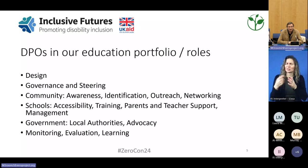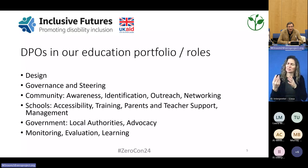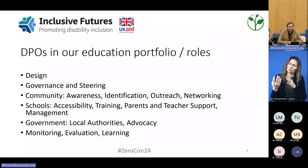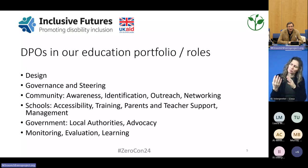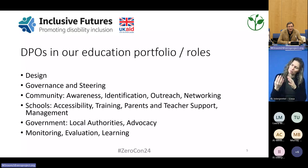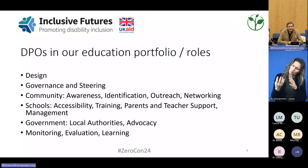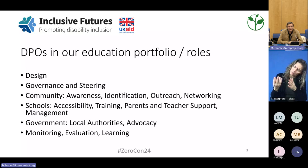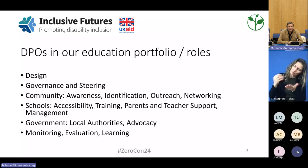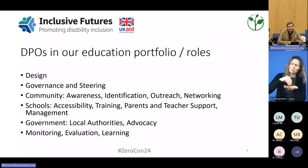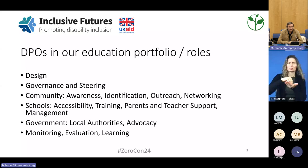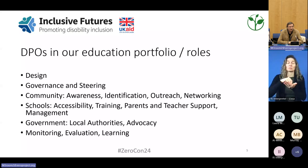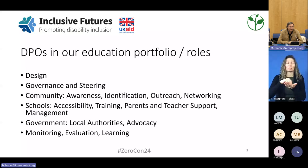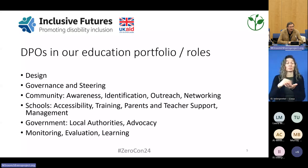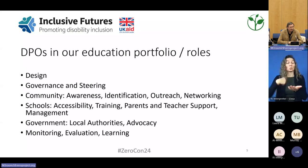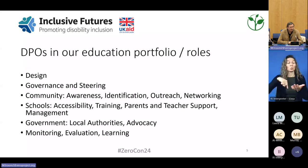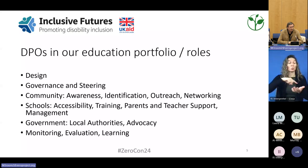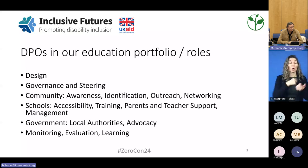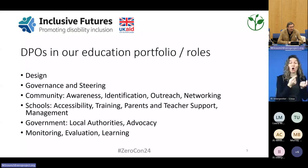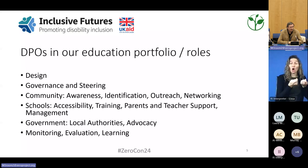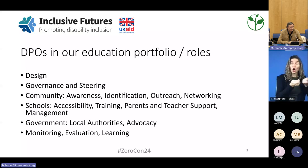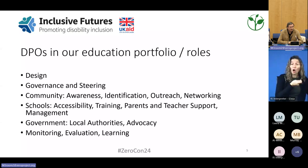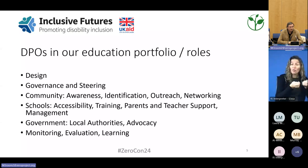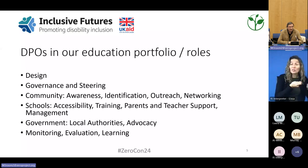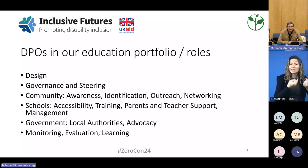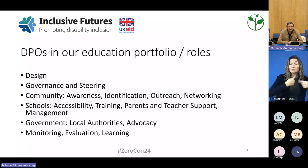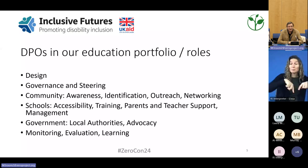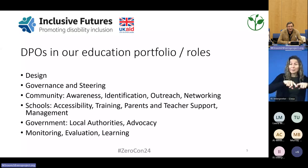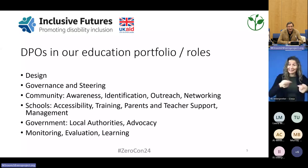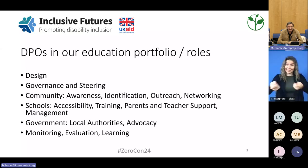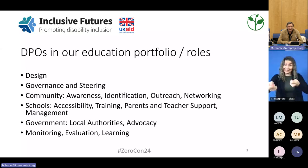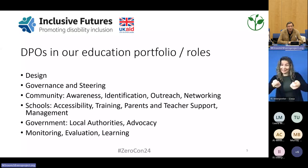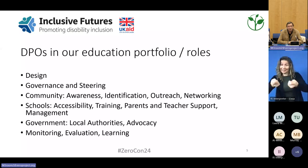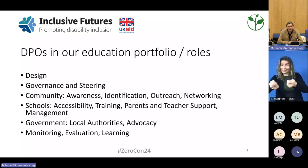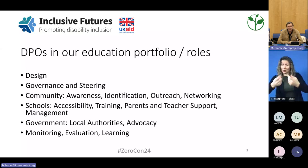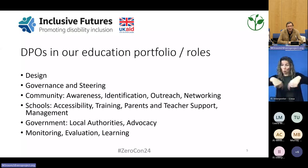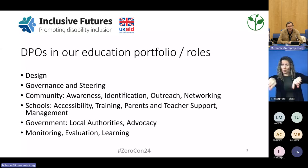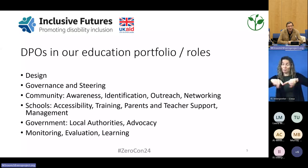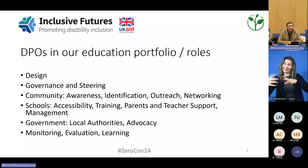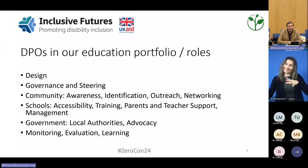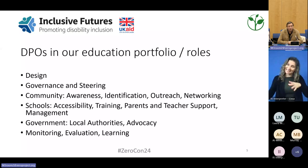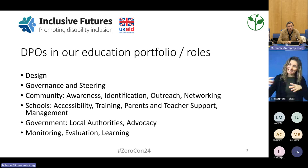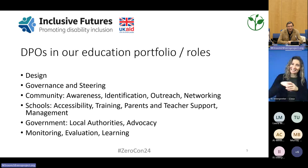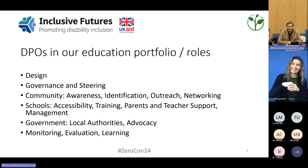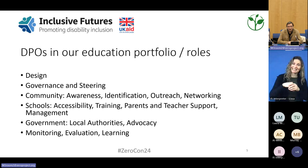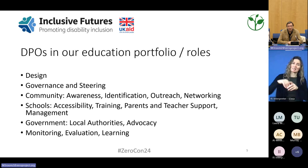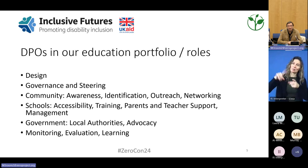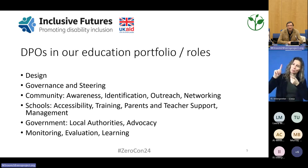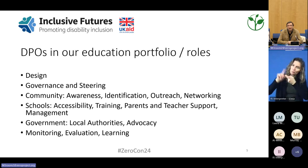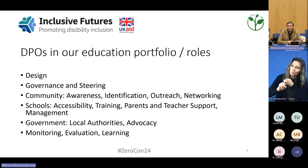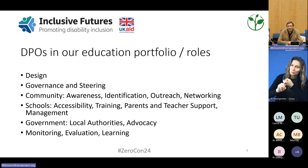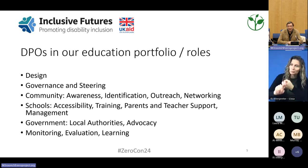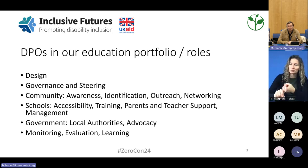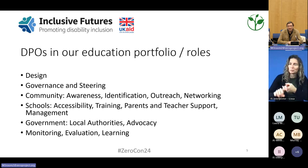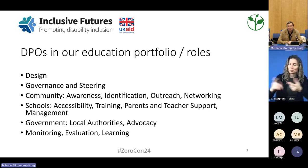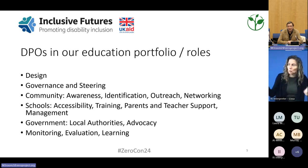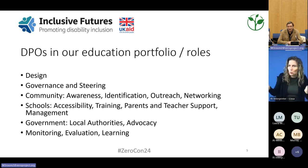of governing committees of projects meaning they are permanently co-decision makers in